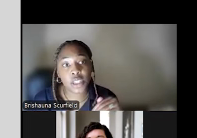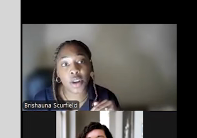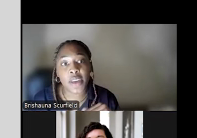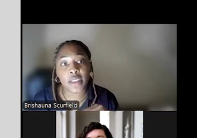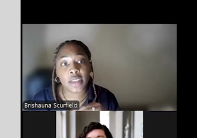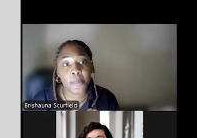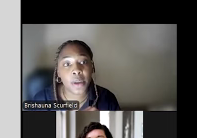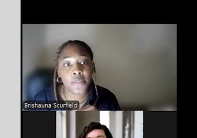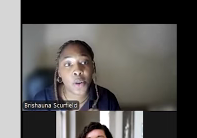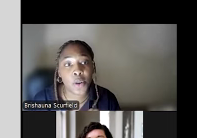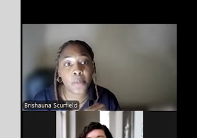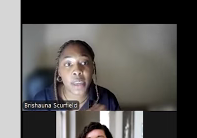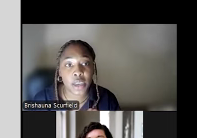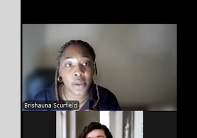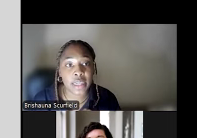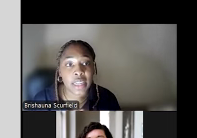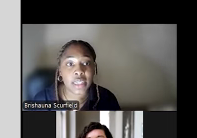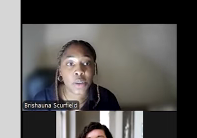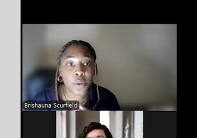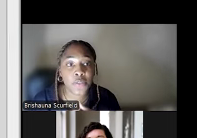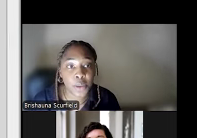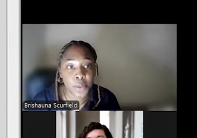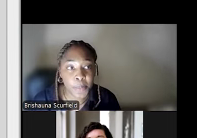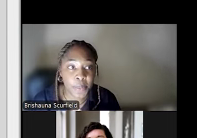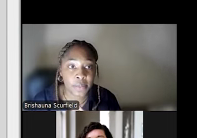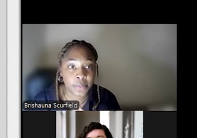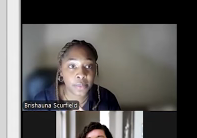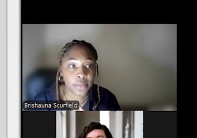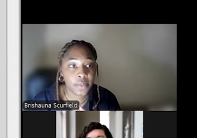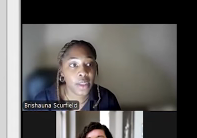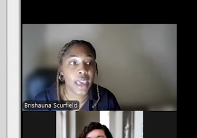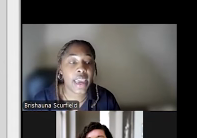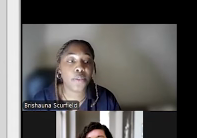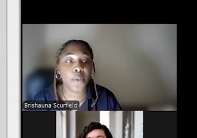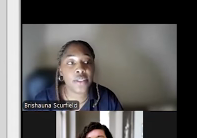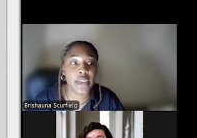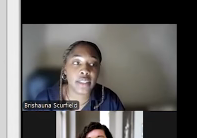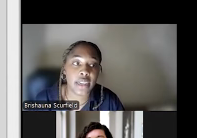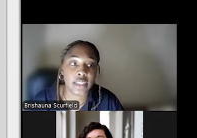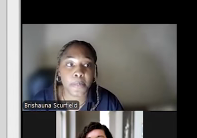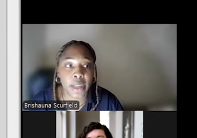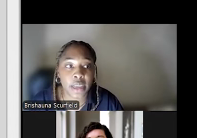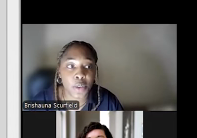to start off at the top of your menu and select review. And rather than selecting spelling and